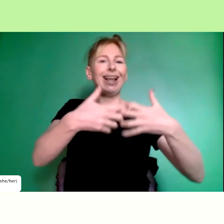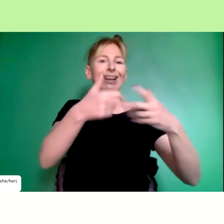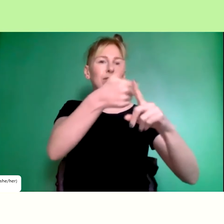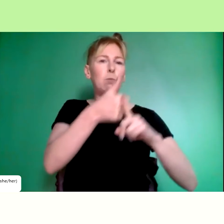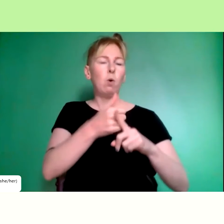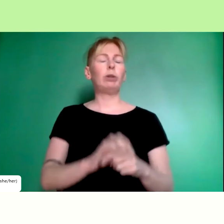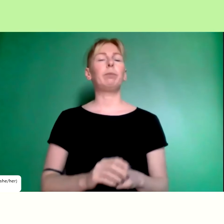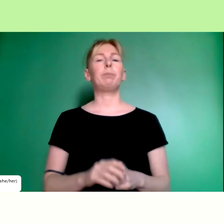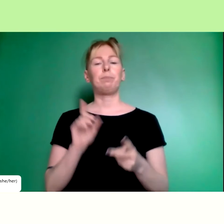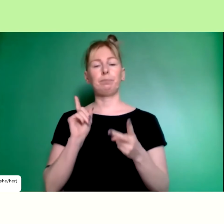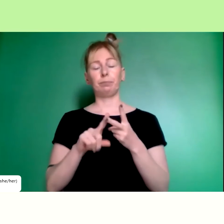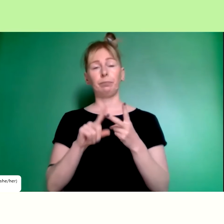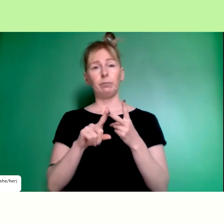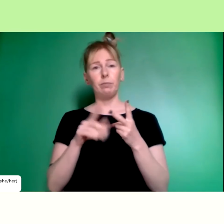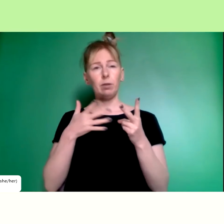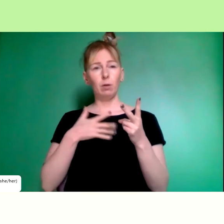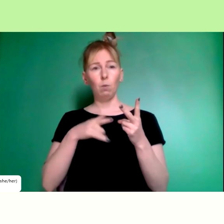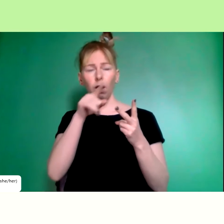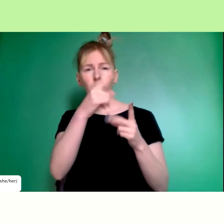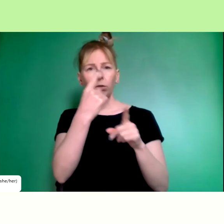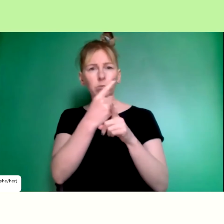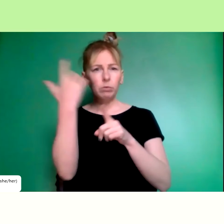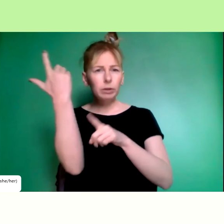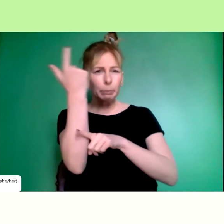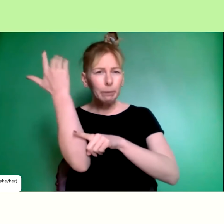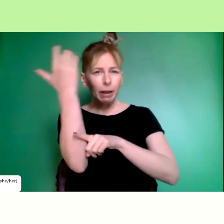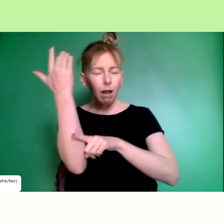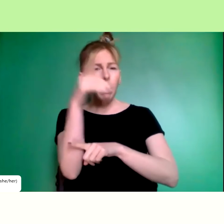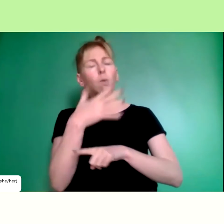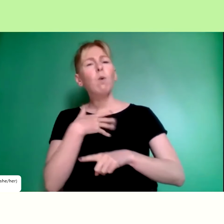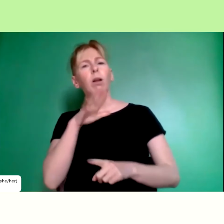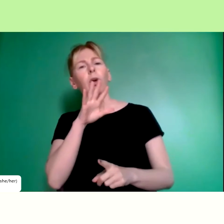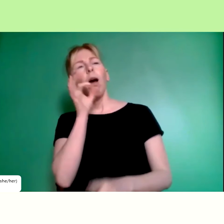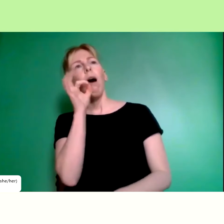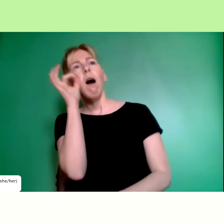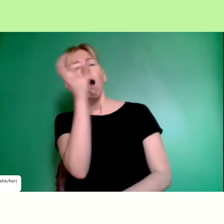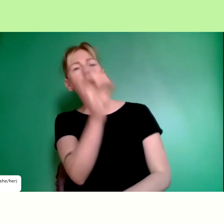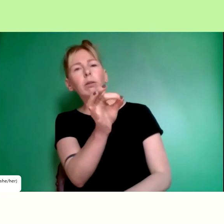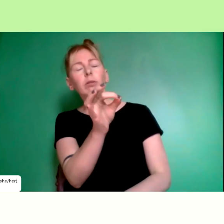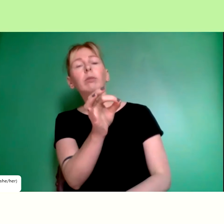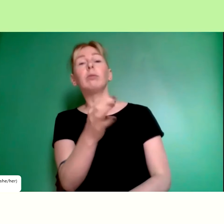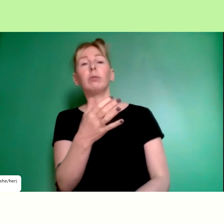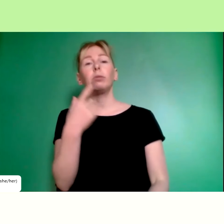If you want to ask the speakers any questions during the event, you can submit them